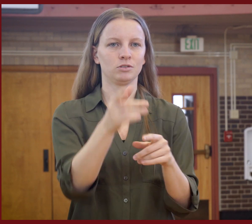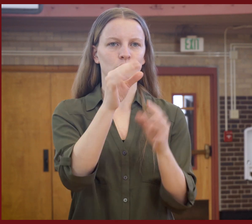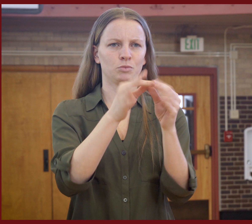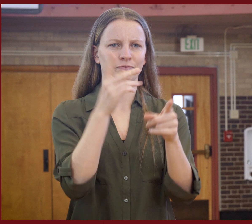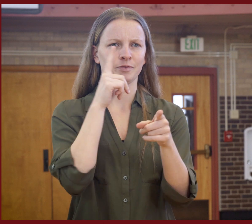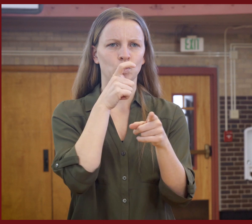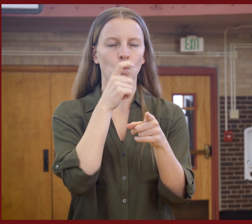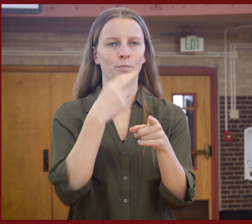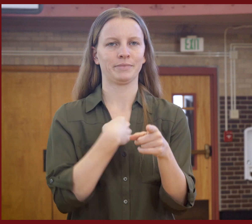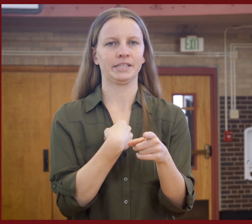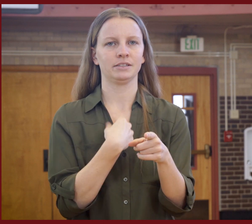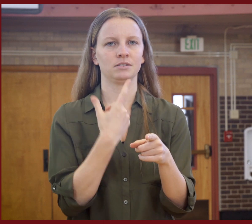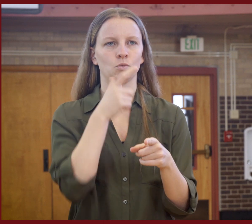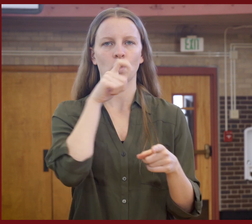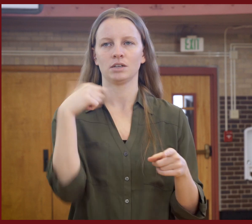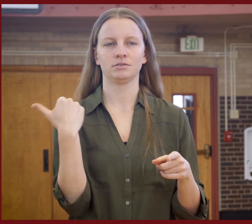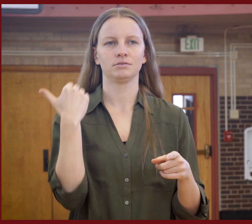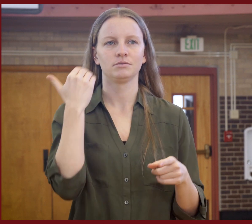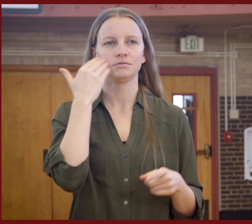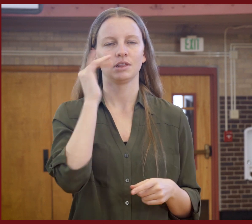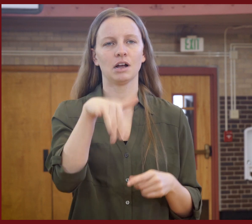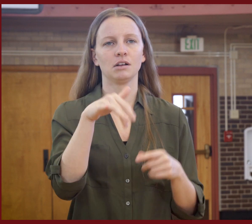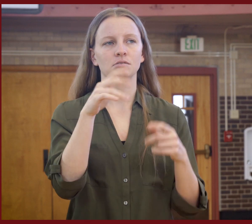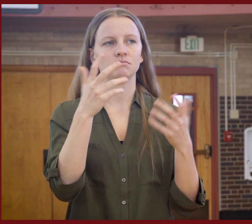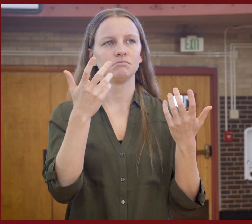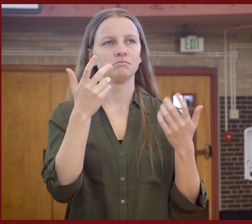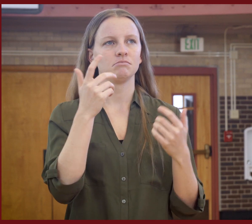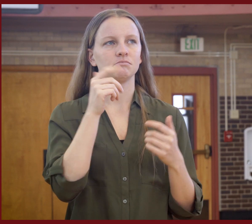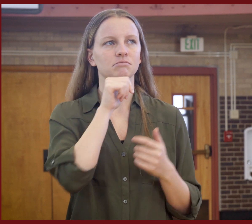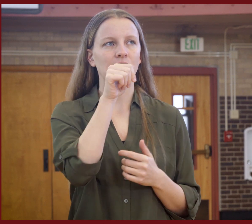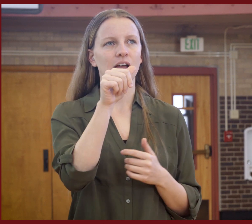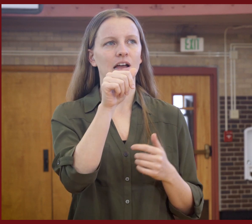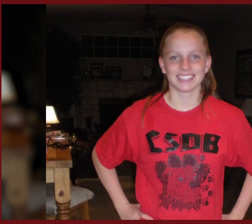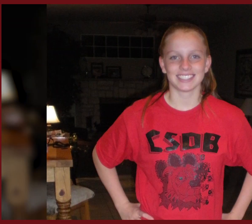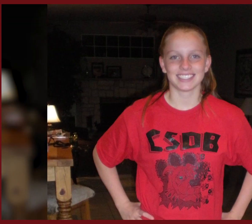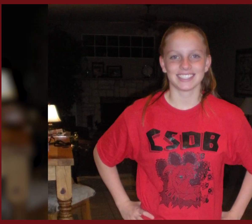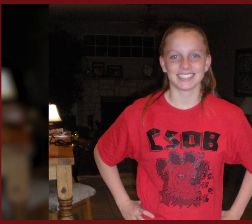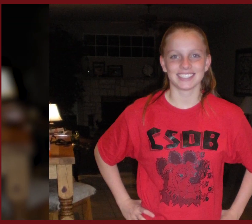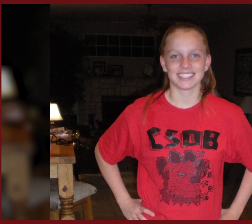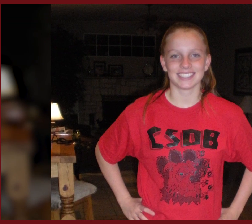directly in front of me and of course everyone knew that interpreter was there just for me. (audio description)